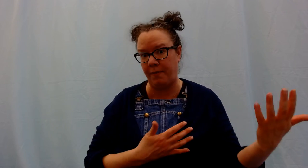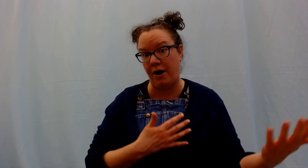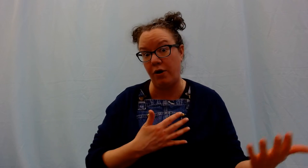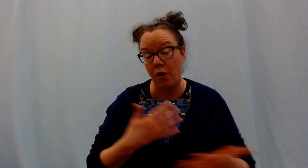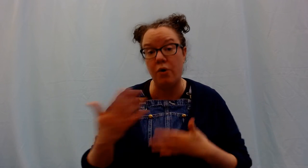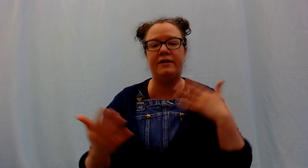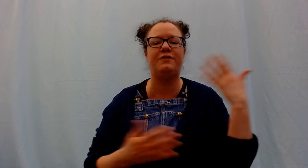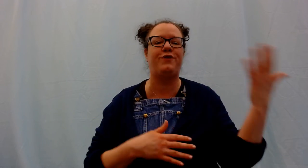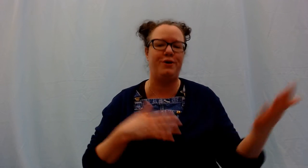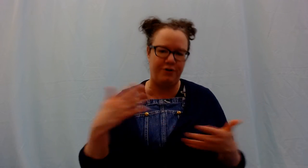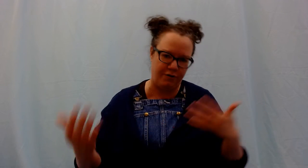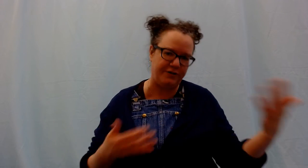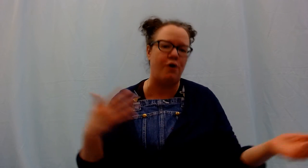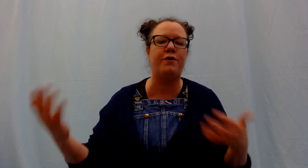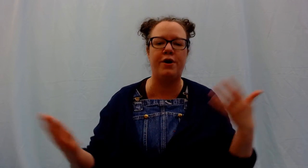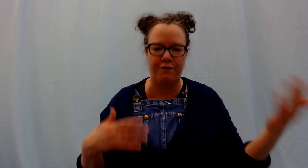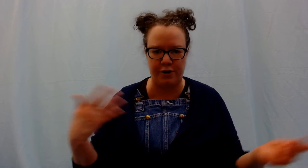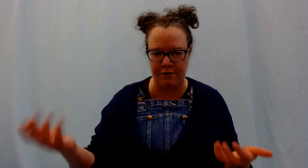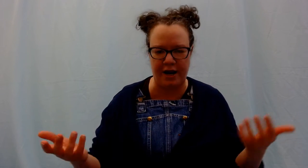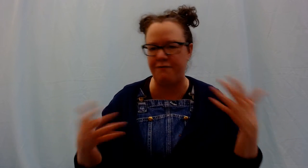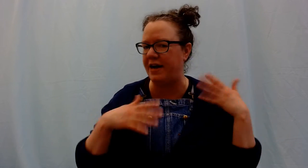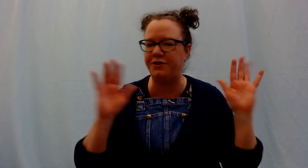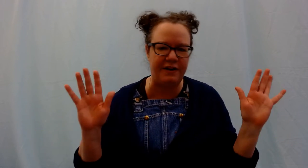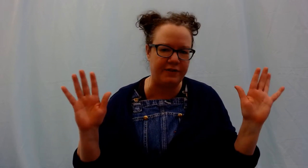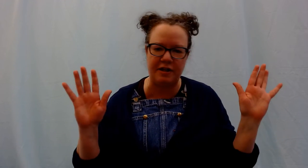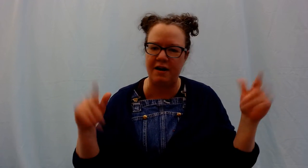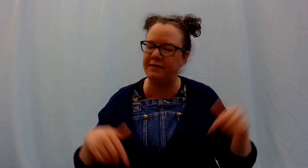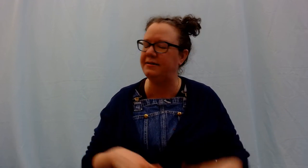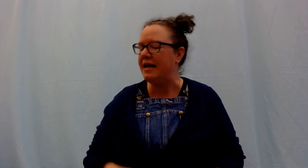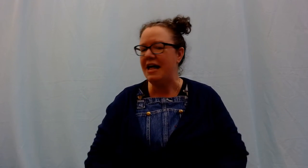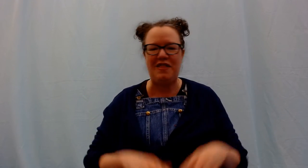my goal -- is for you to do these over and over and over again. Find your favorite songs